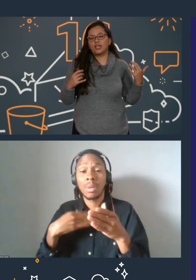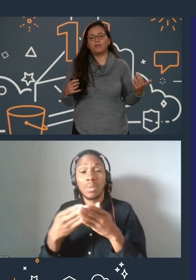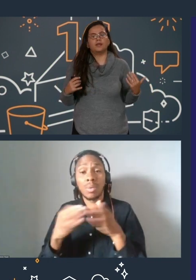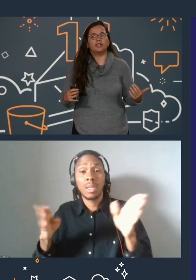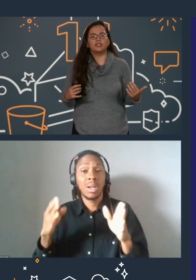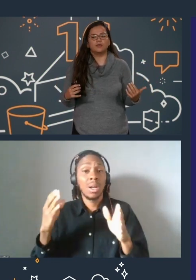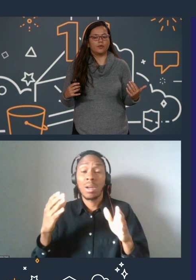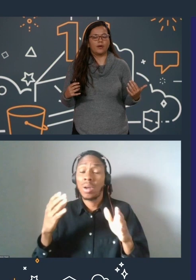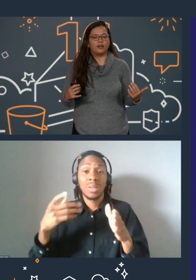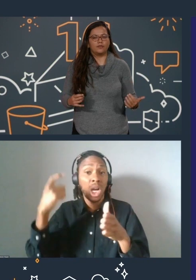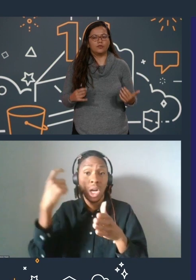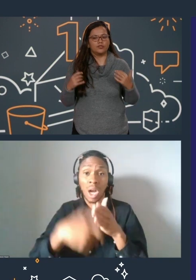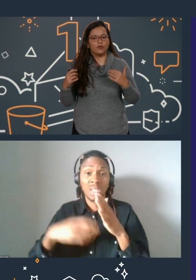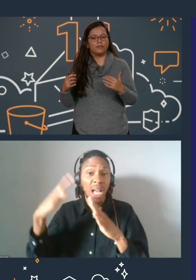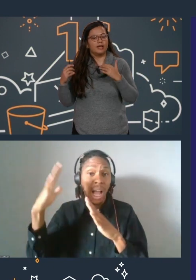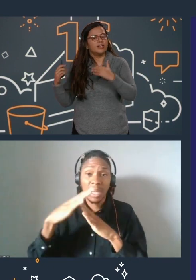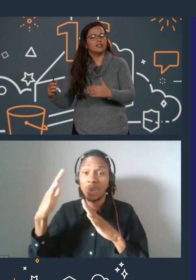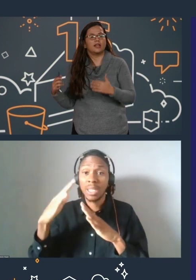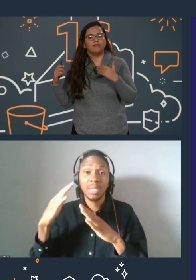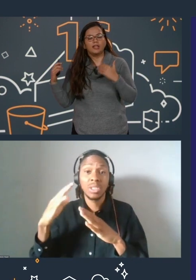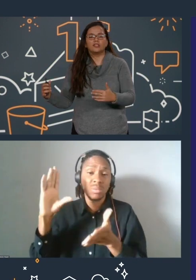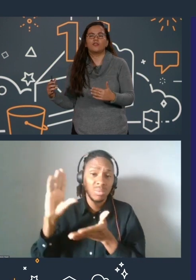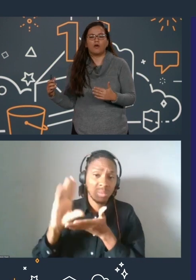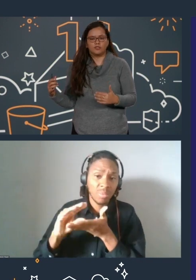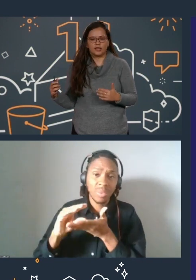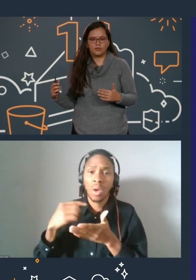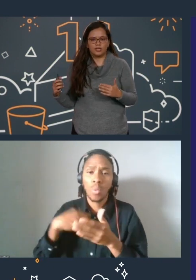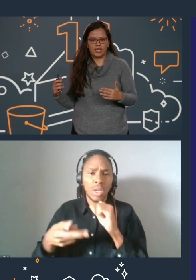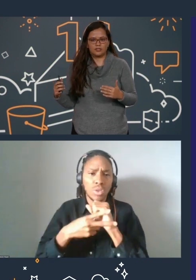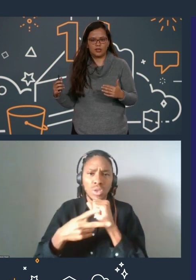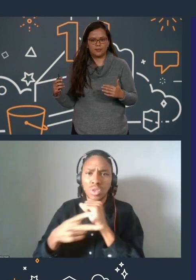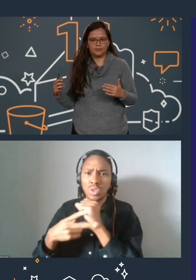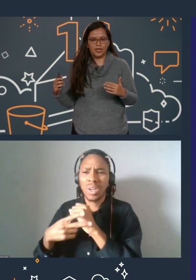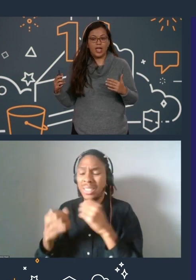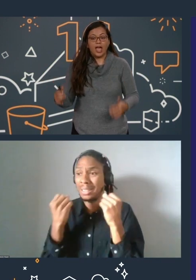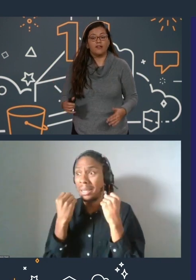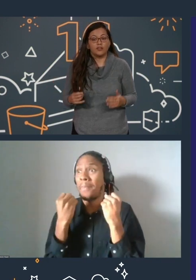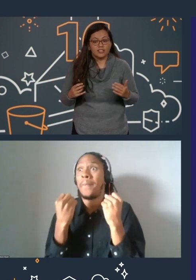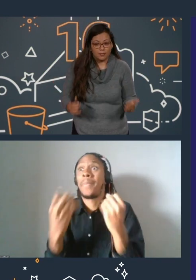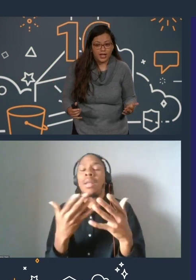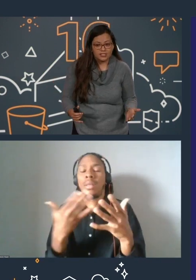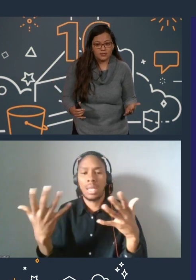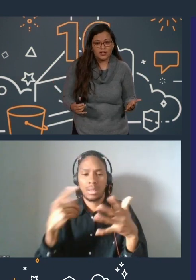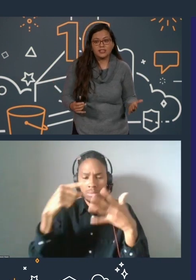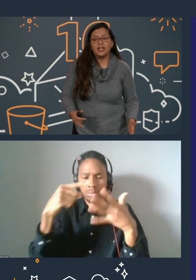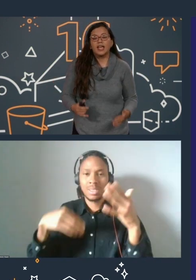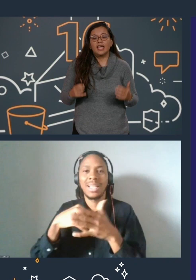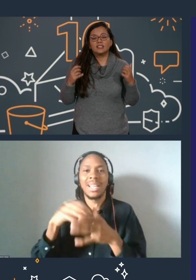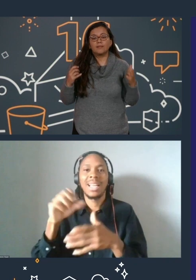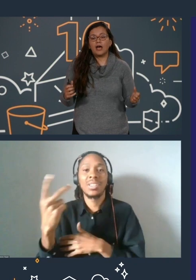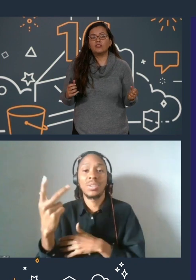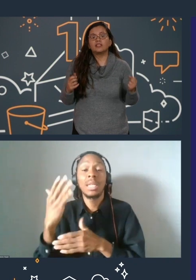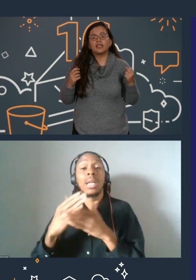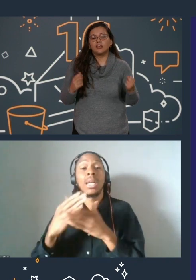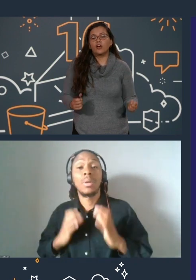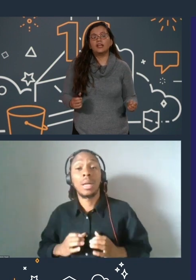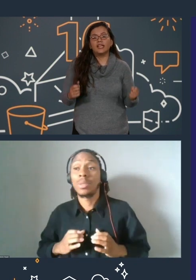capabilities we provide to store millions and billions of objects within S3. And for some customers, it's about the security